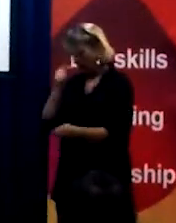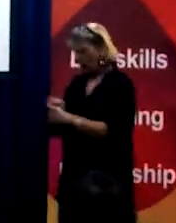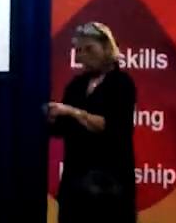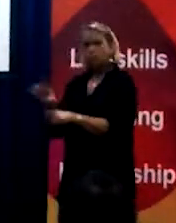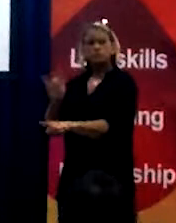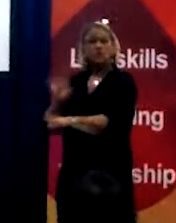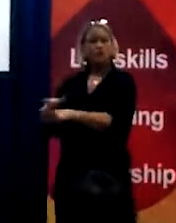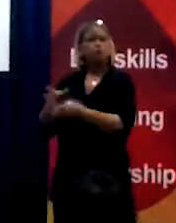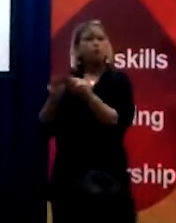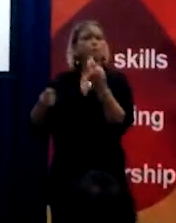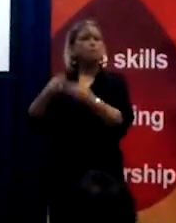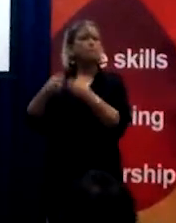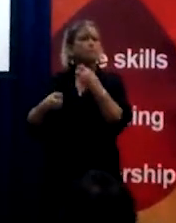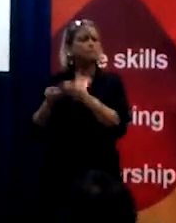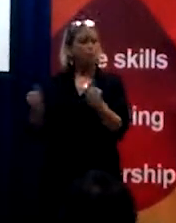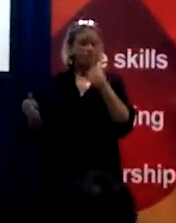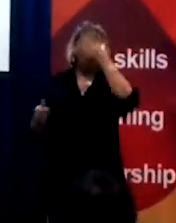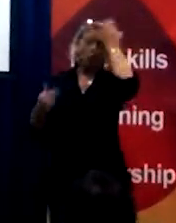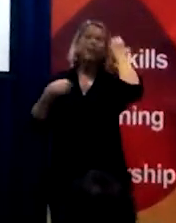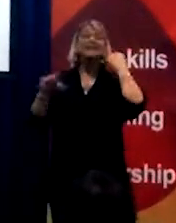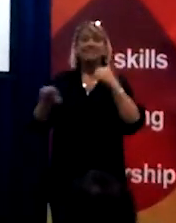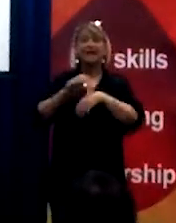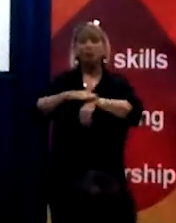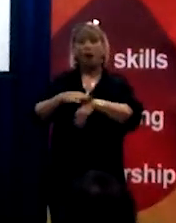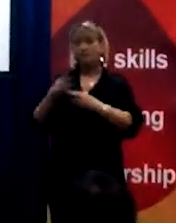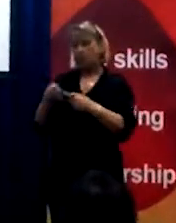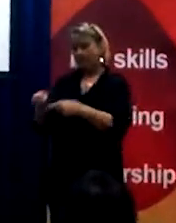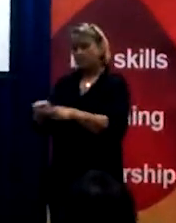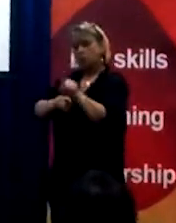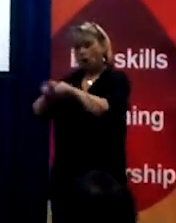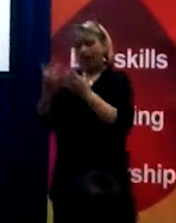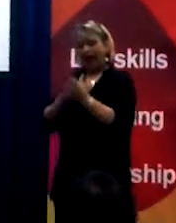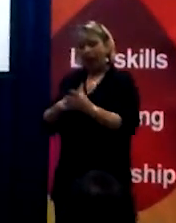And we take them out and about a lot of times so they can practise that out in the real world.